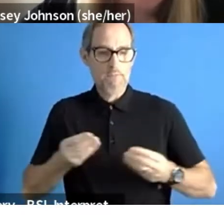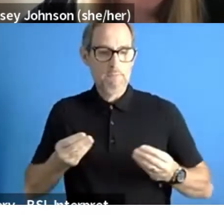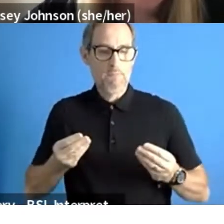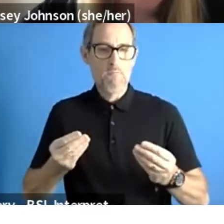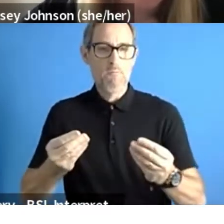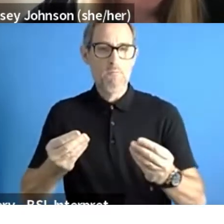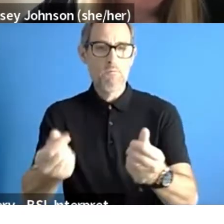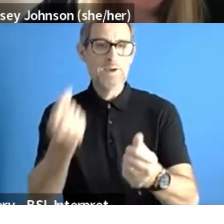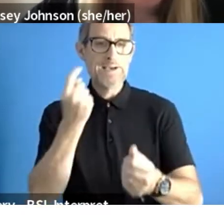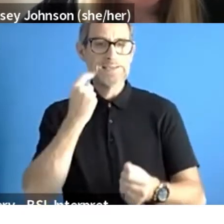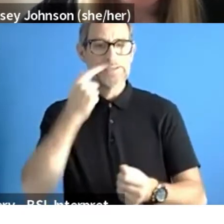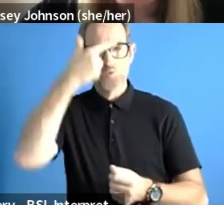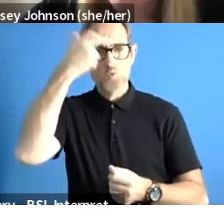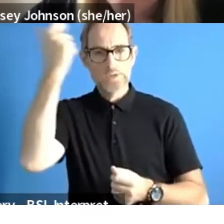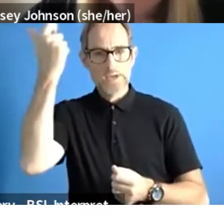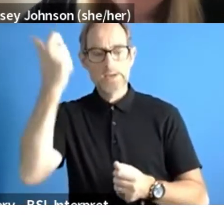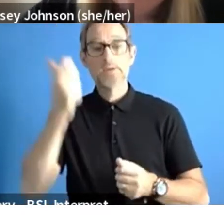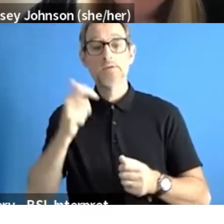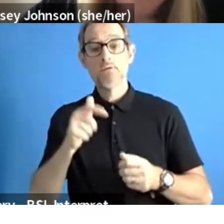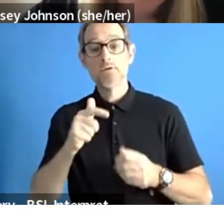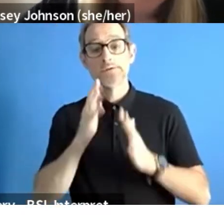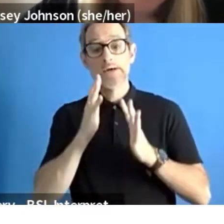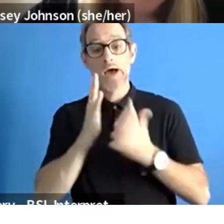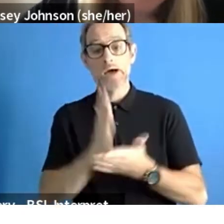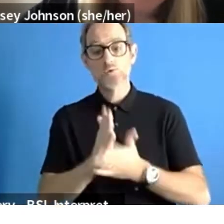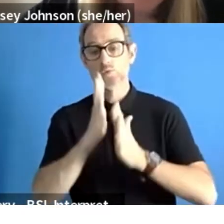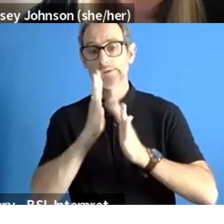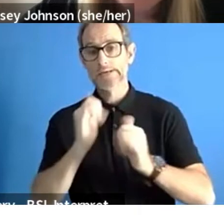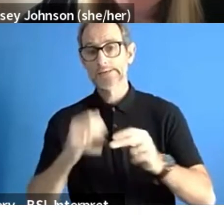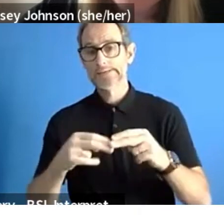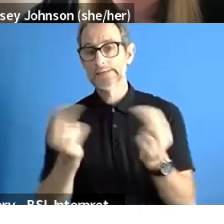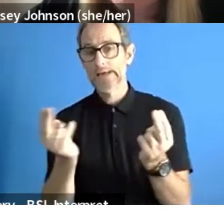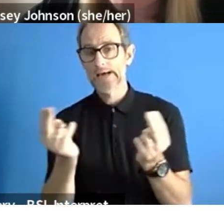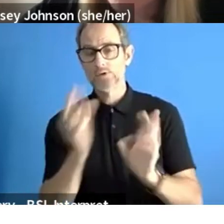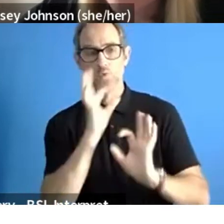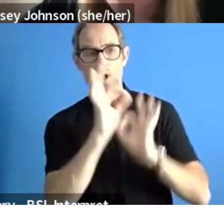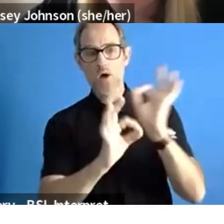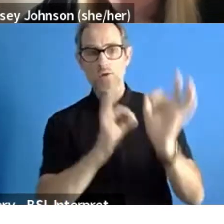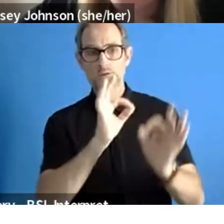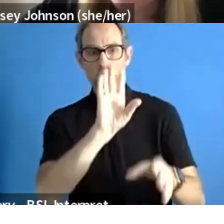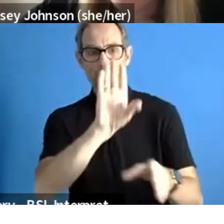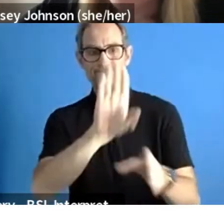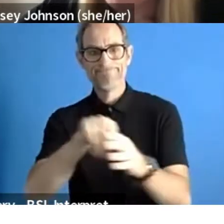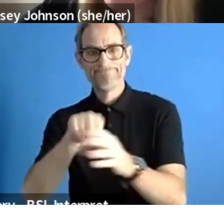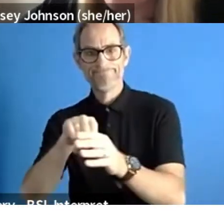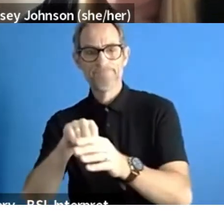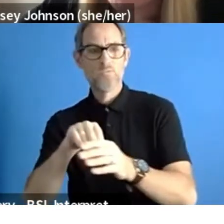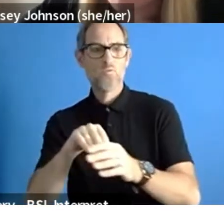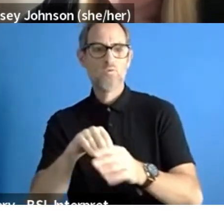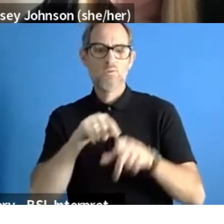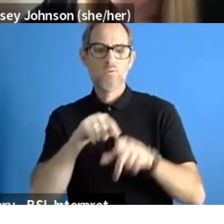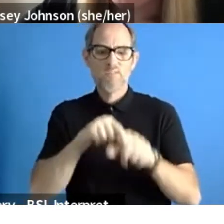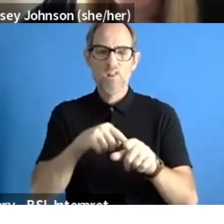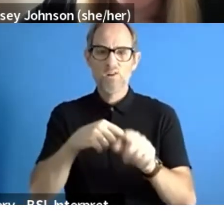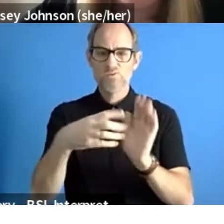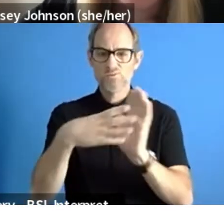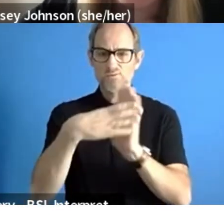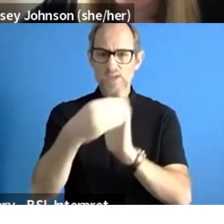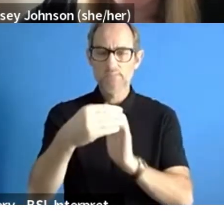practise the script and scenario and make sure they're easy to understand. During the tests, you need to ask participants to complete the